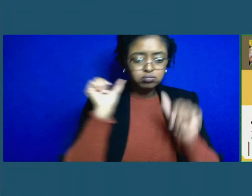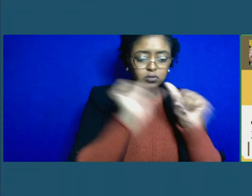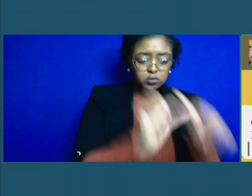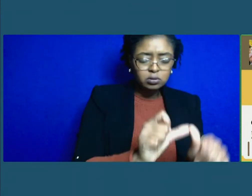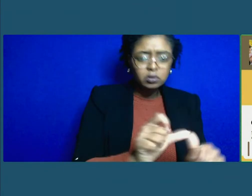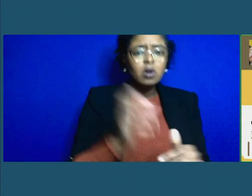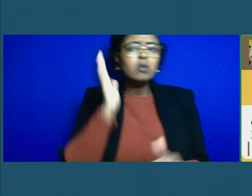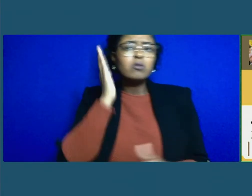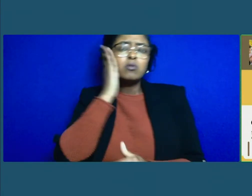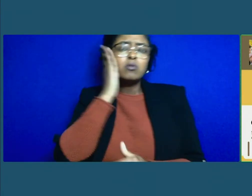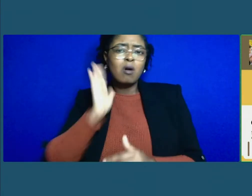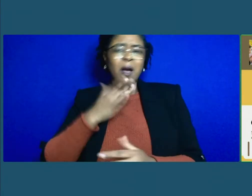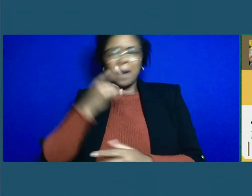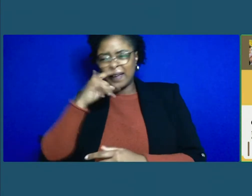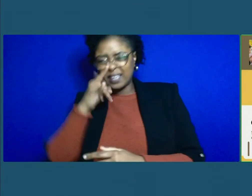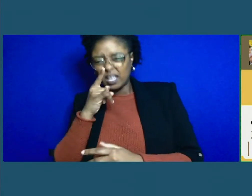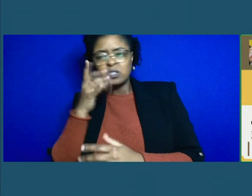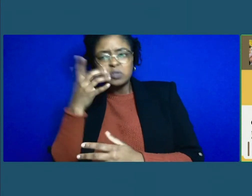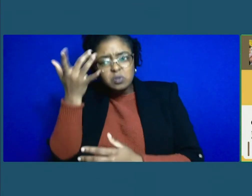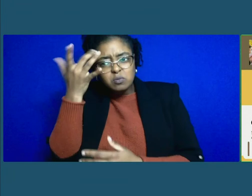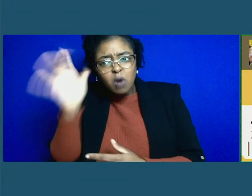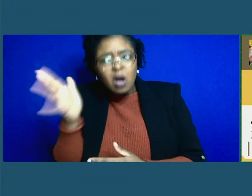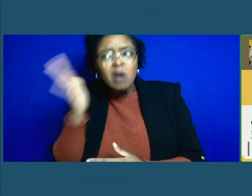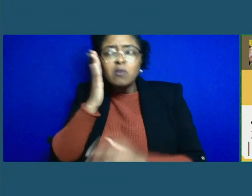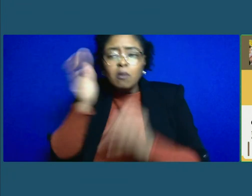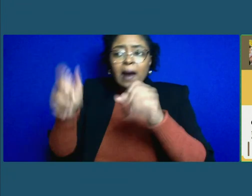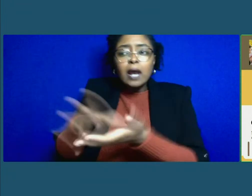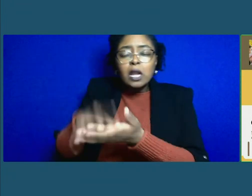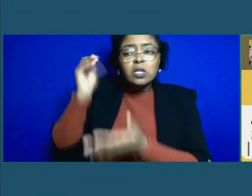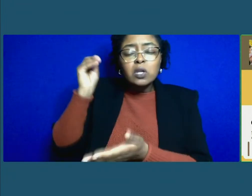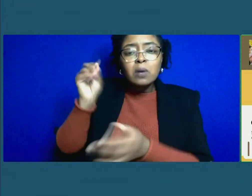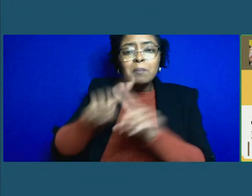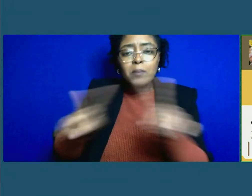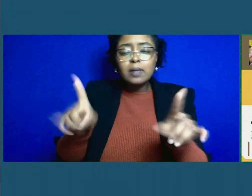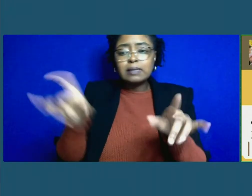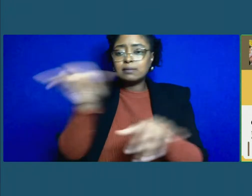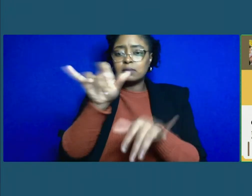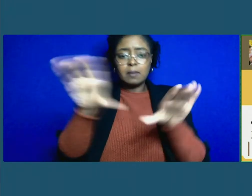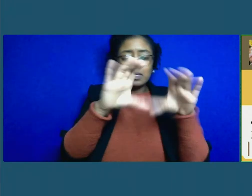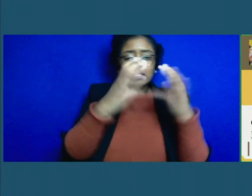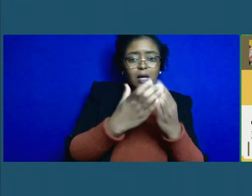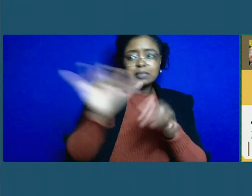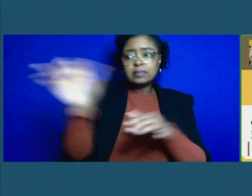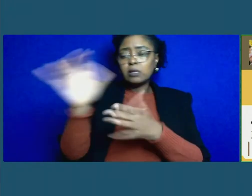our kids are smart. We know that they can learn. But why, even in